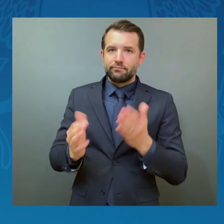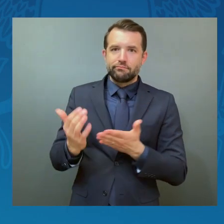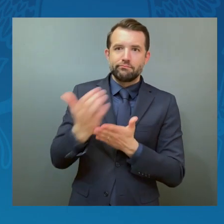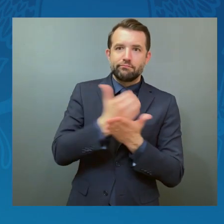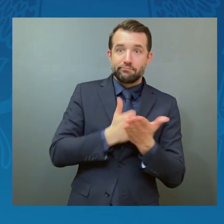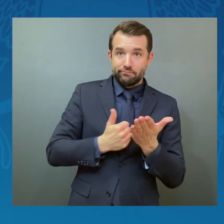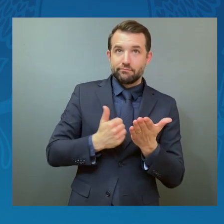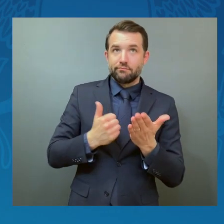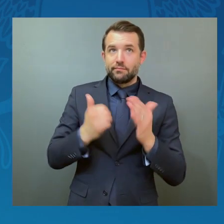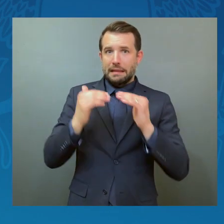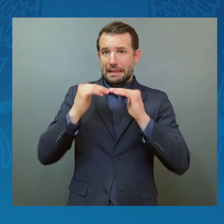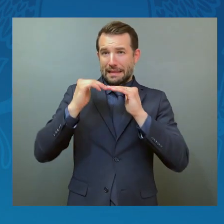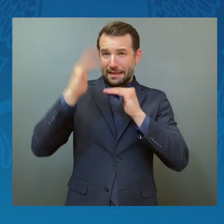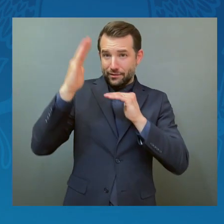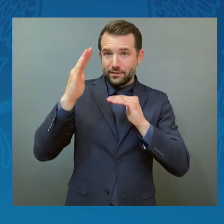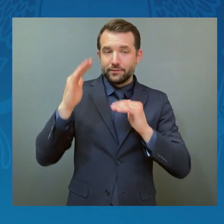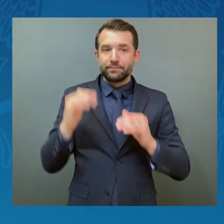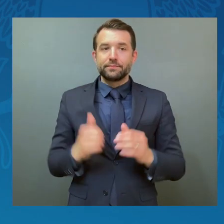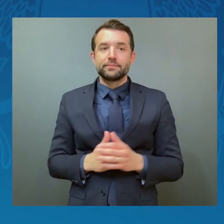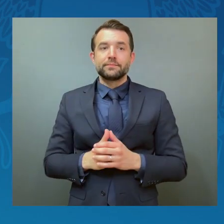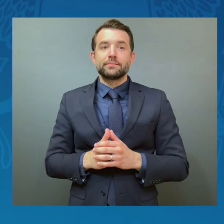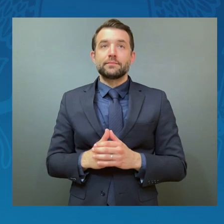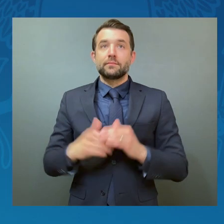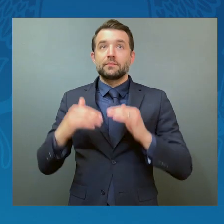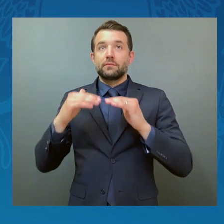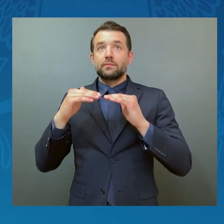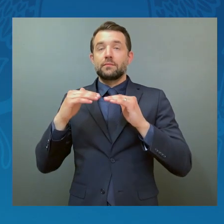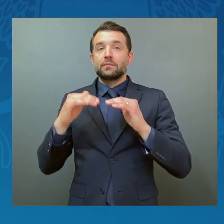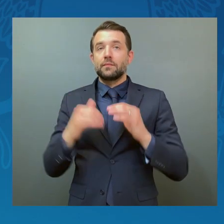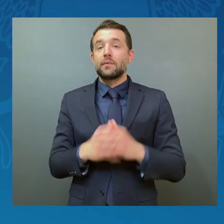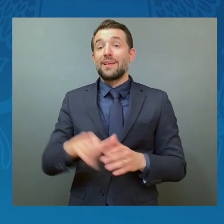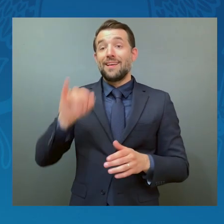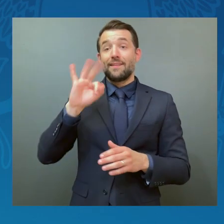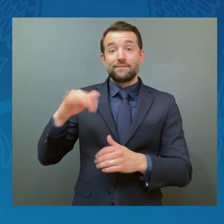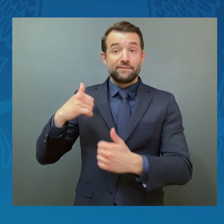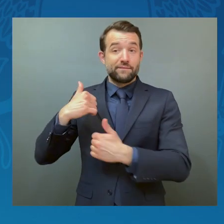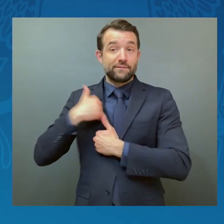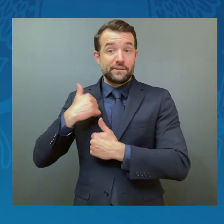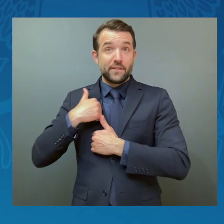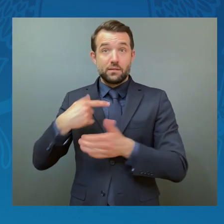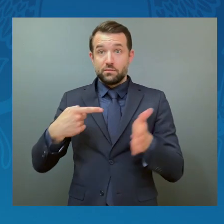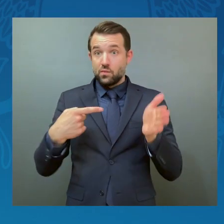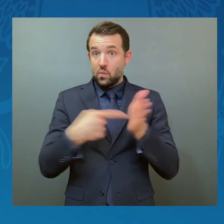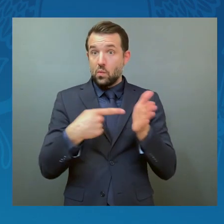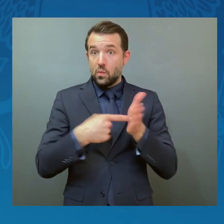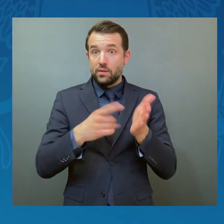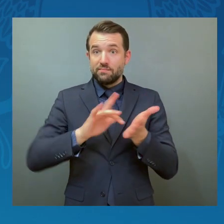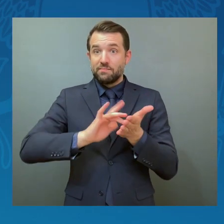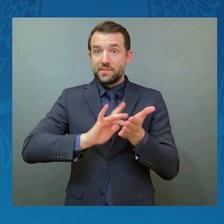So if you are a veteran who has medical debt, please go online and consider applying.